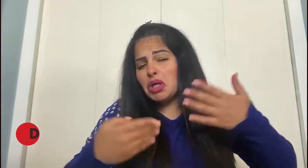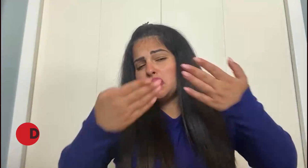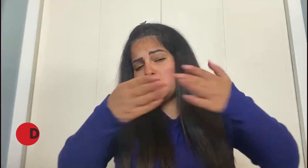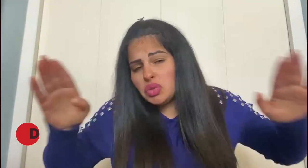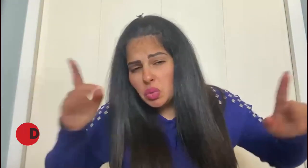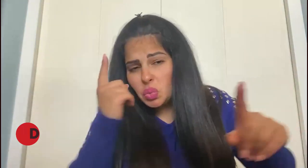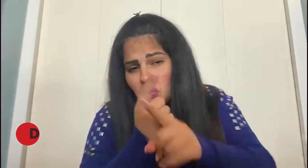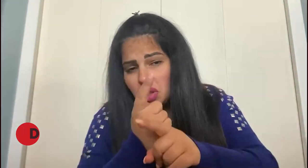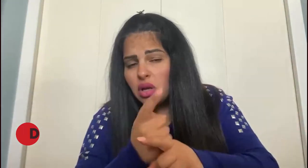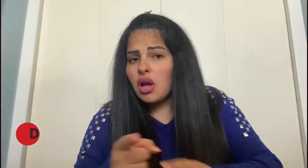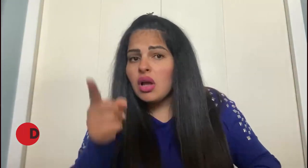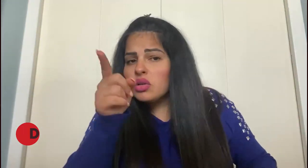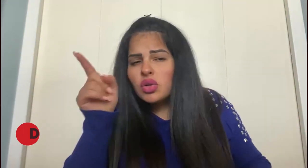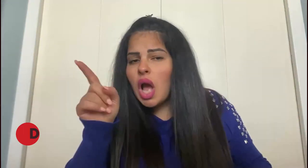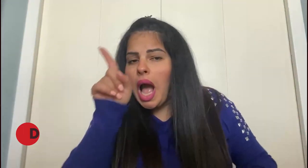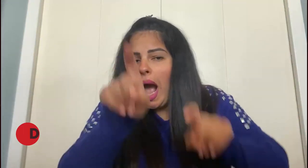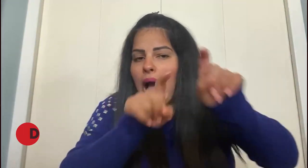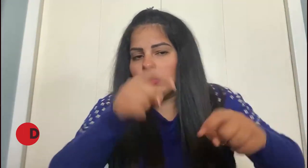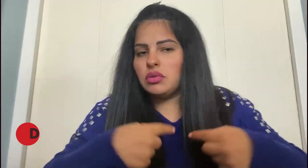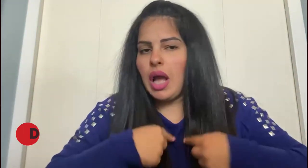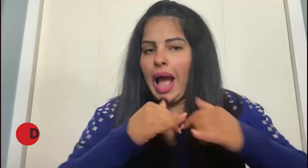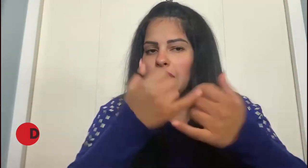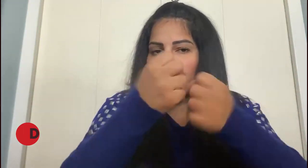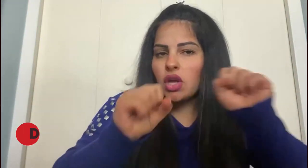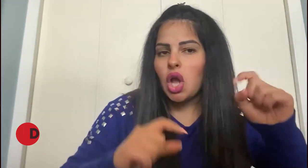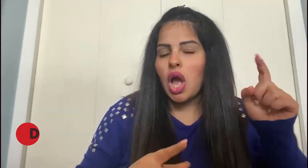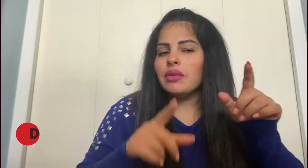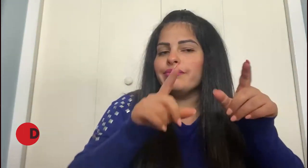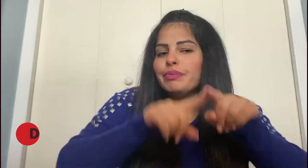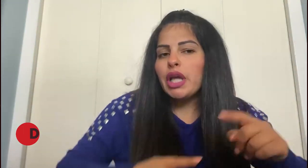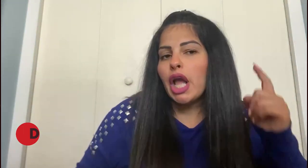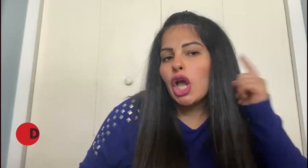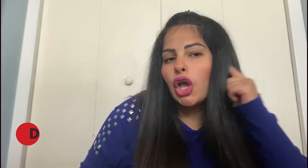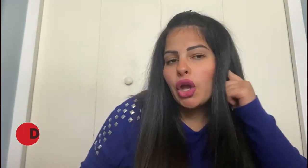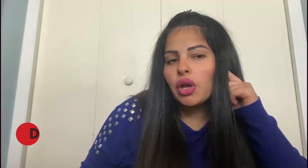asked how I could hear and about safety hazards.